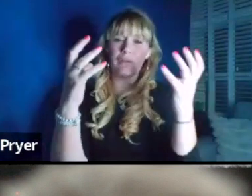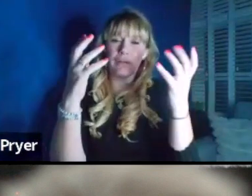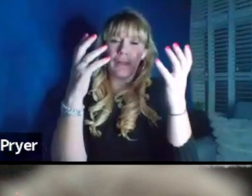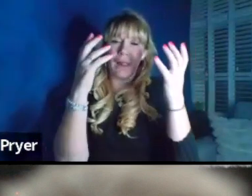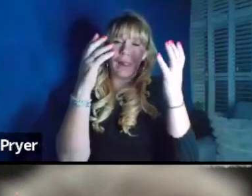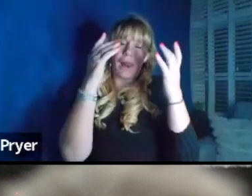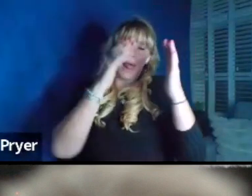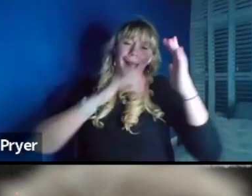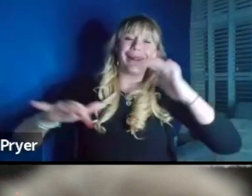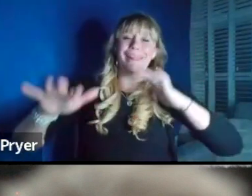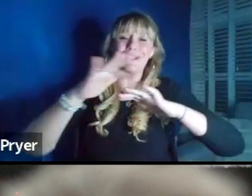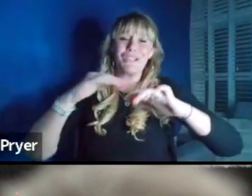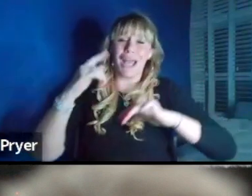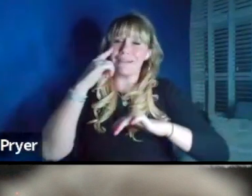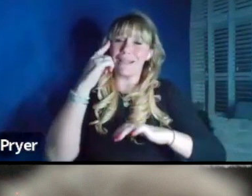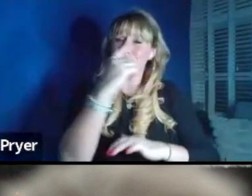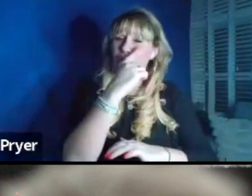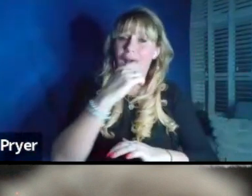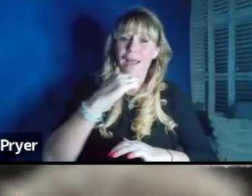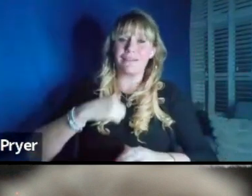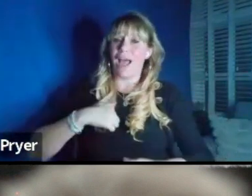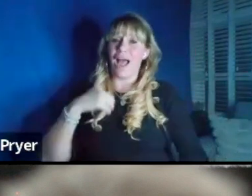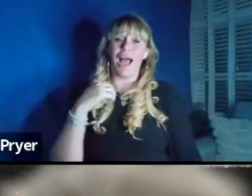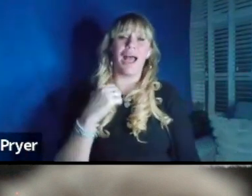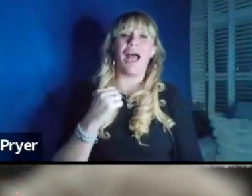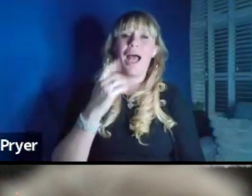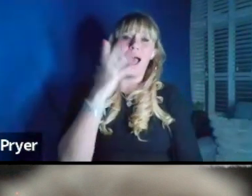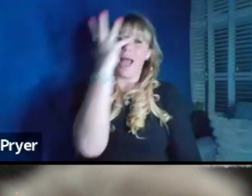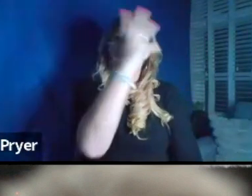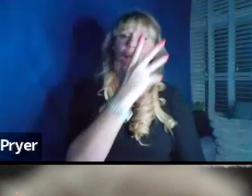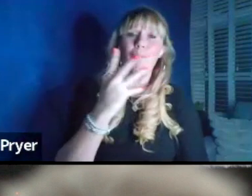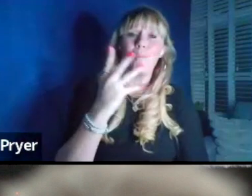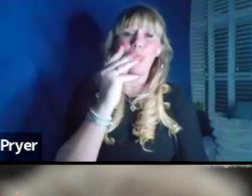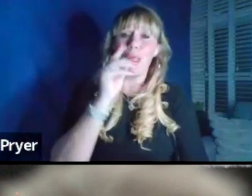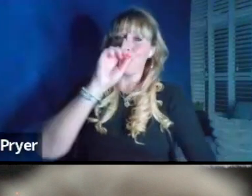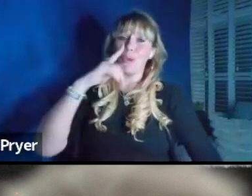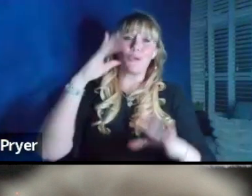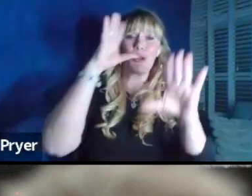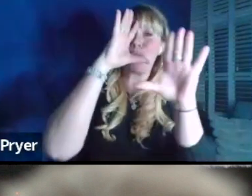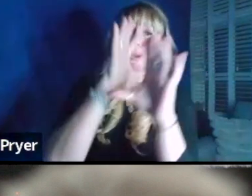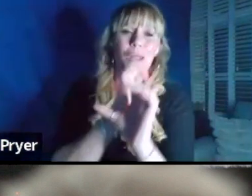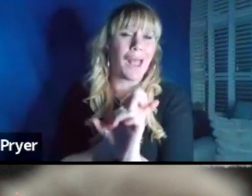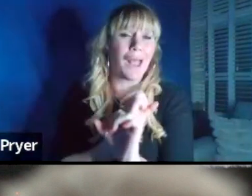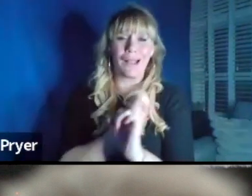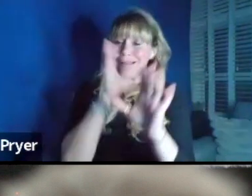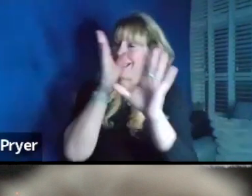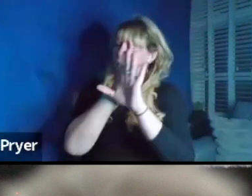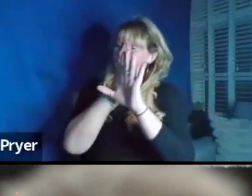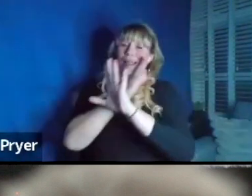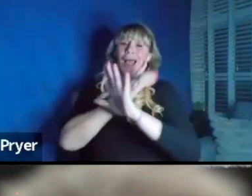I am the reason for all of your smiles